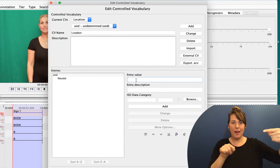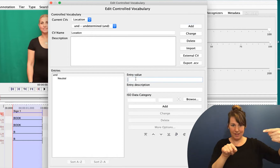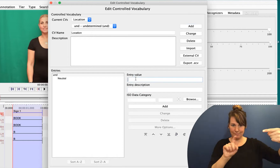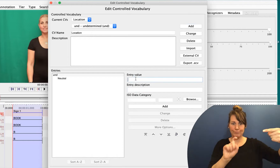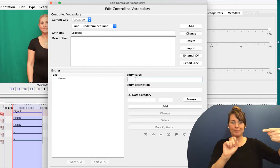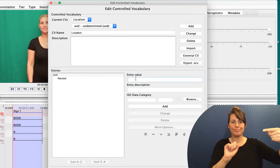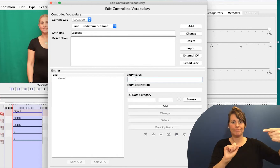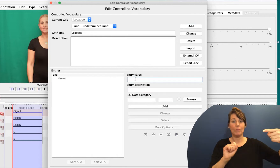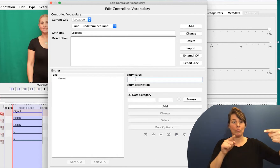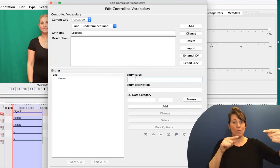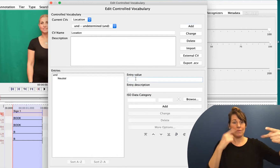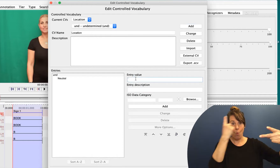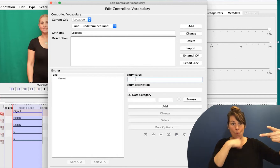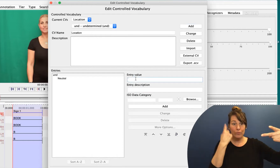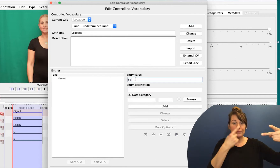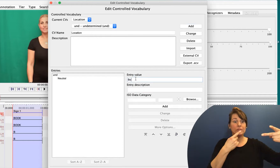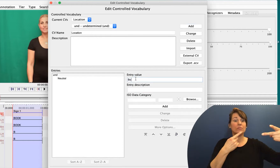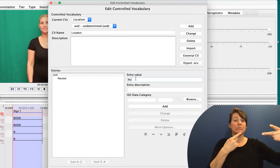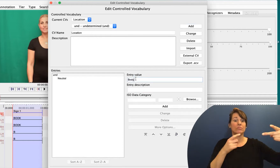and I have another value, for example, body.